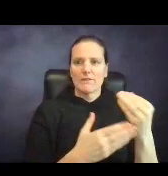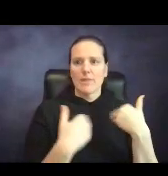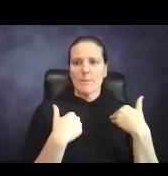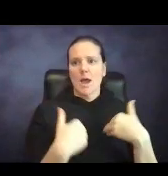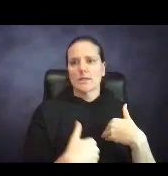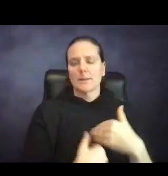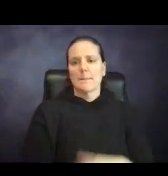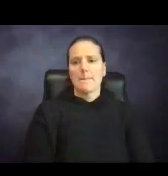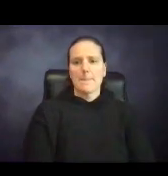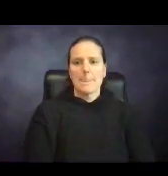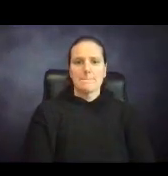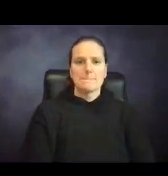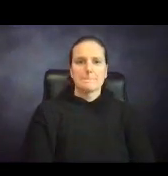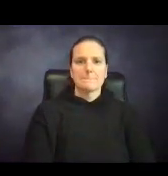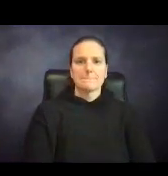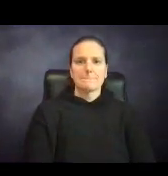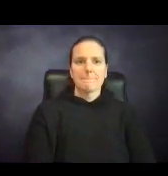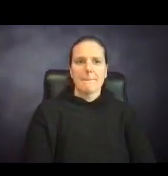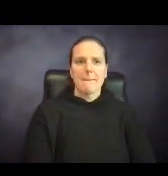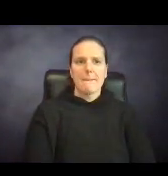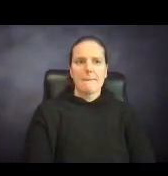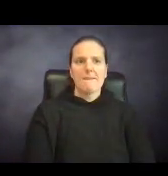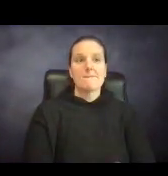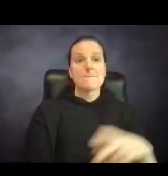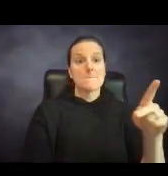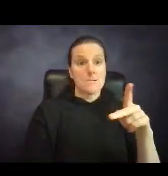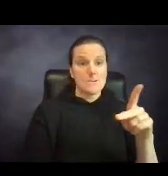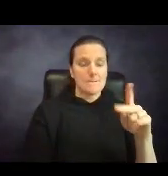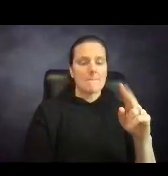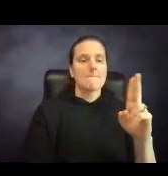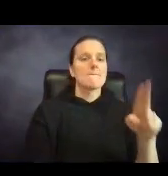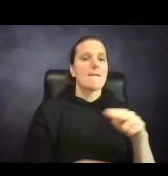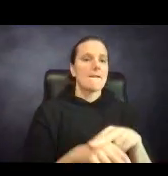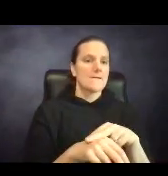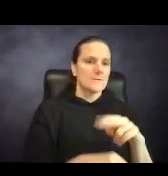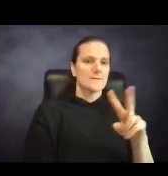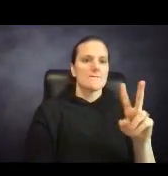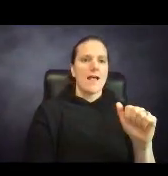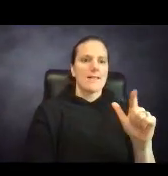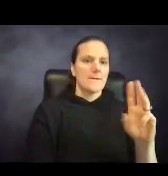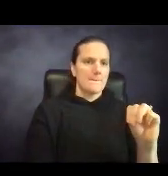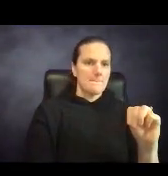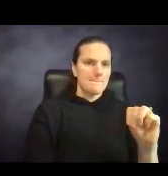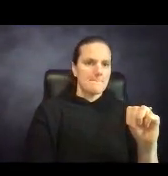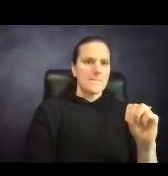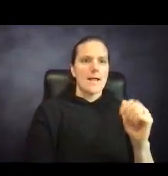Progesterone. So we call it nature's Valium, it upregulates your GABA receptors so it makes you,